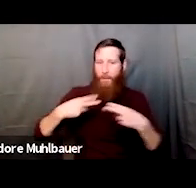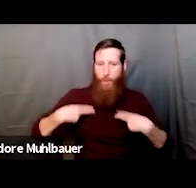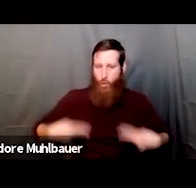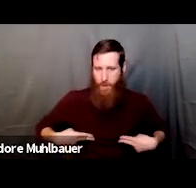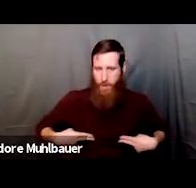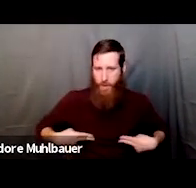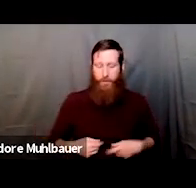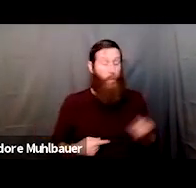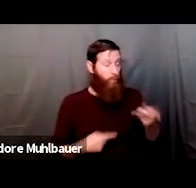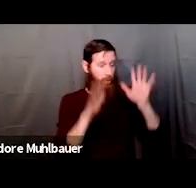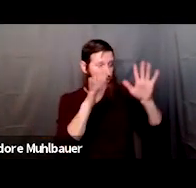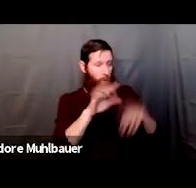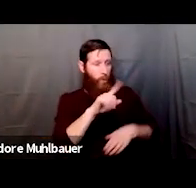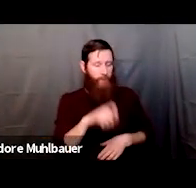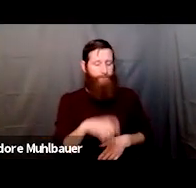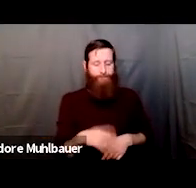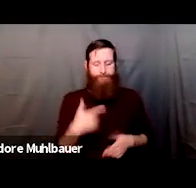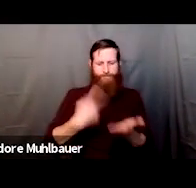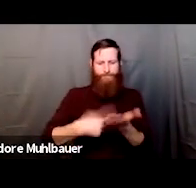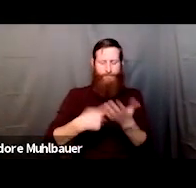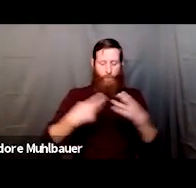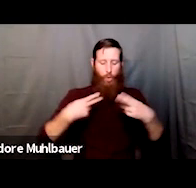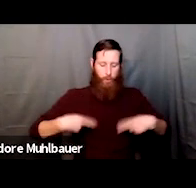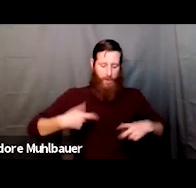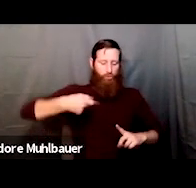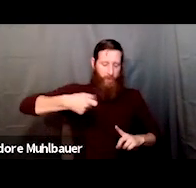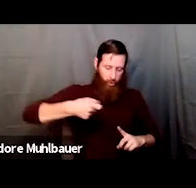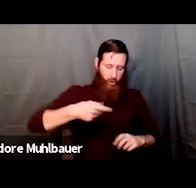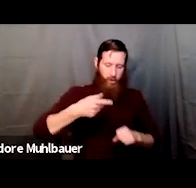Great question. I have talked a lot about human triggers, you can of course have naturally triggered avalanches